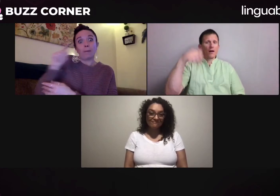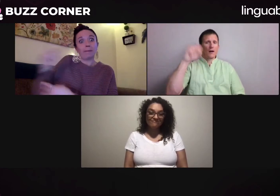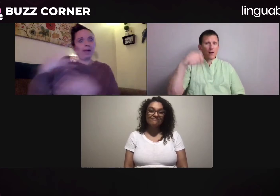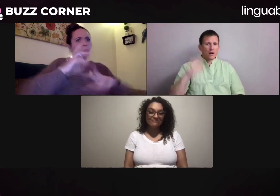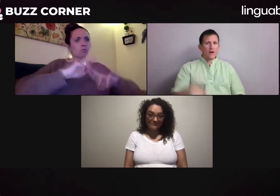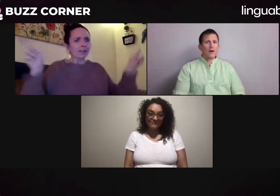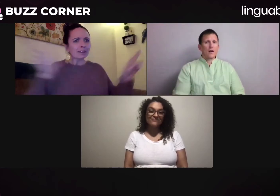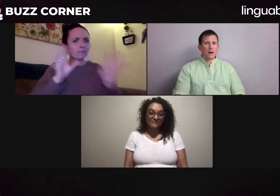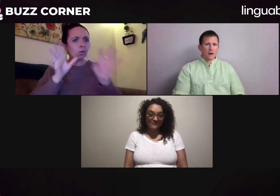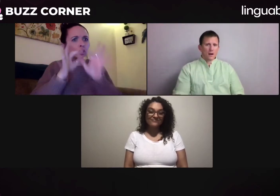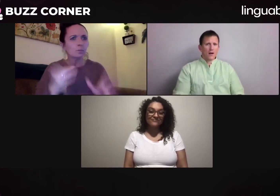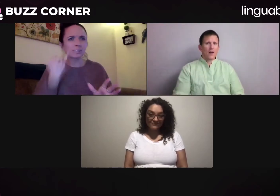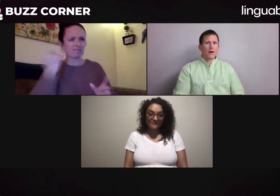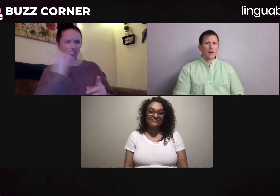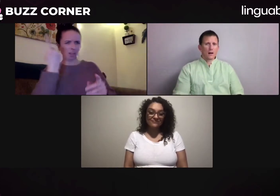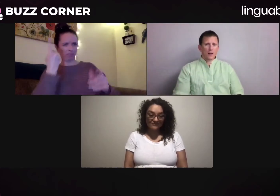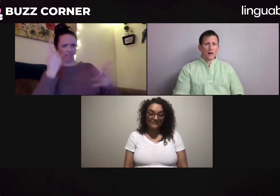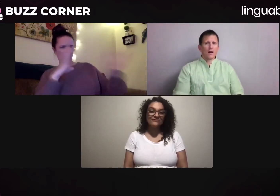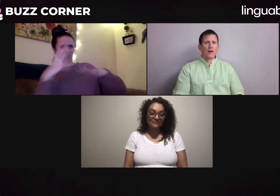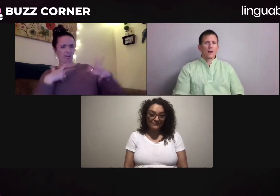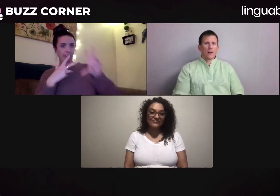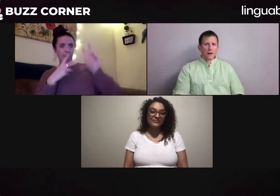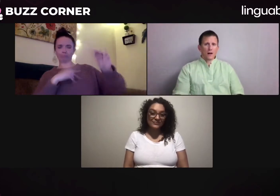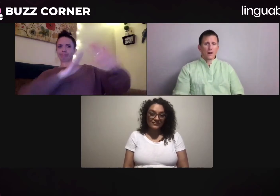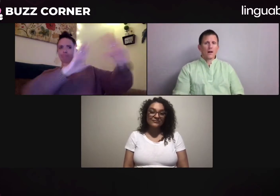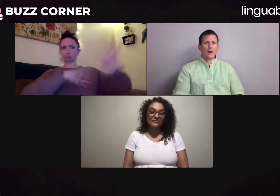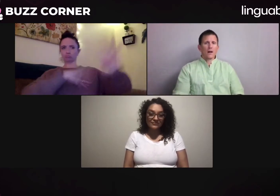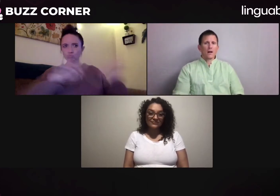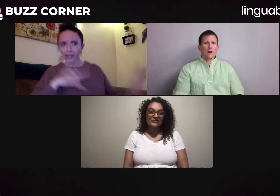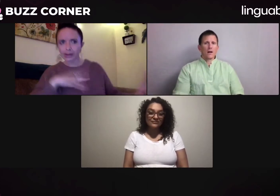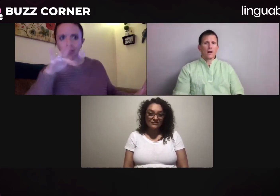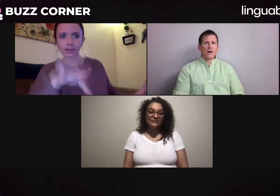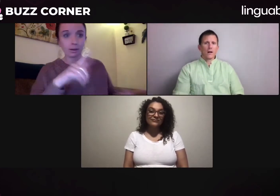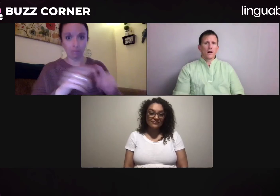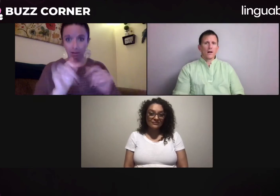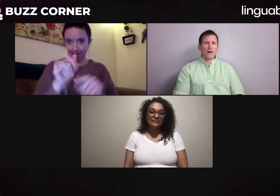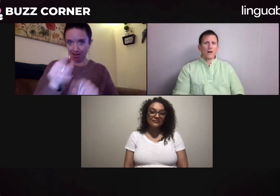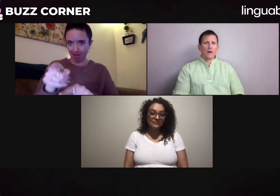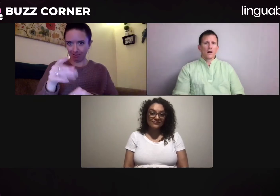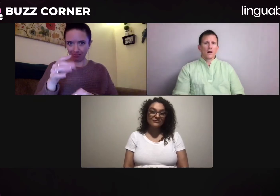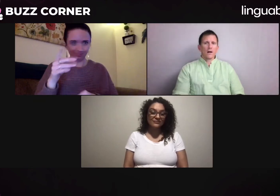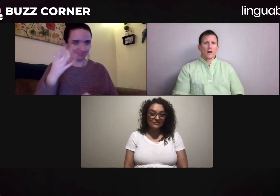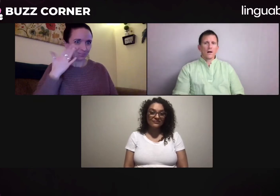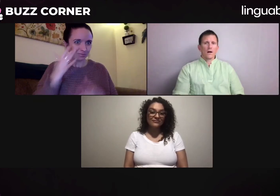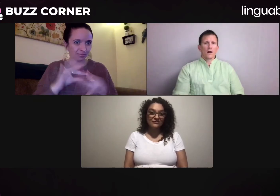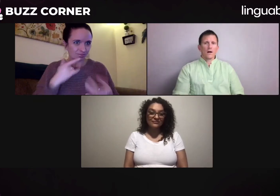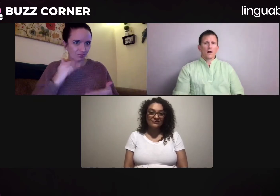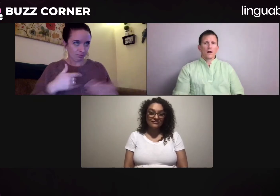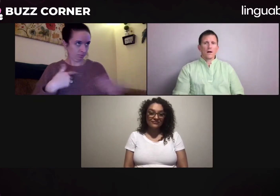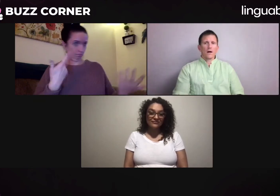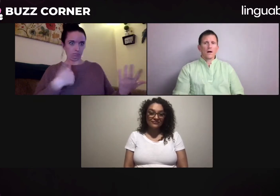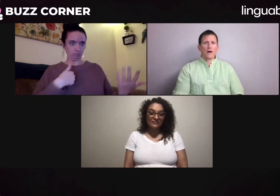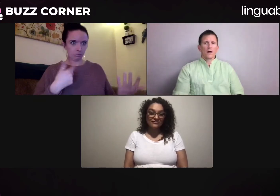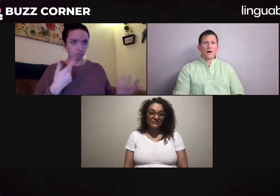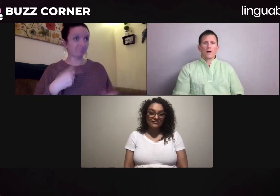And if we had some kind of similar format ready to be to present to interpreters or for interpreters to use when they're working with entities